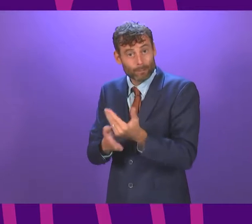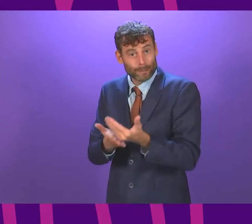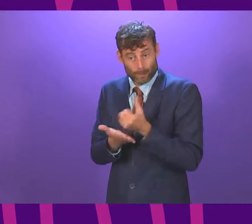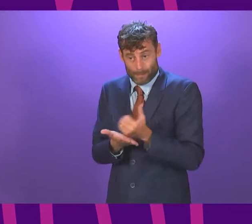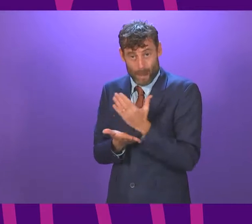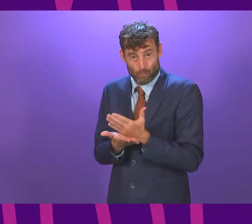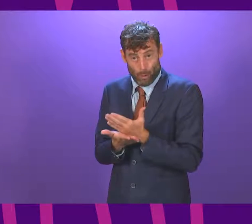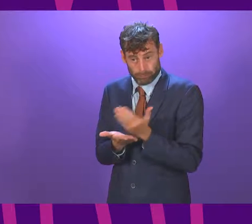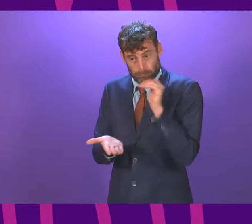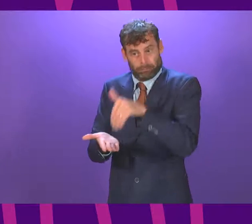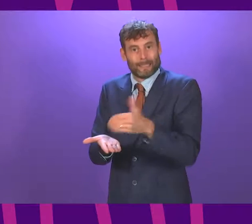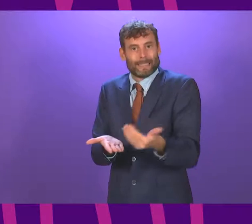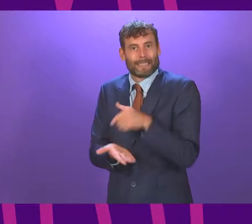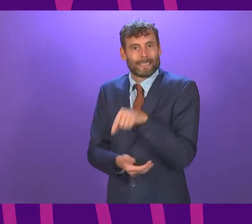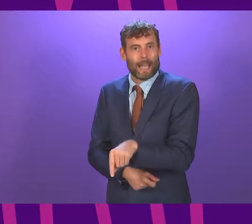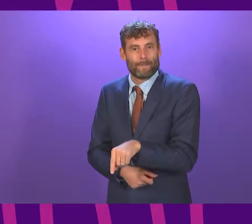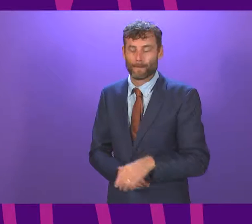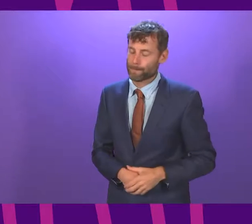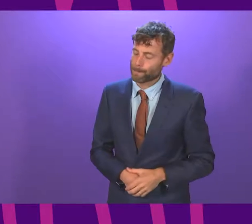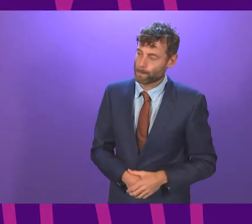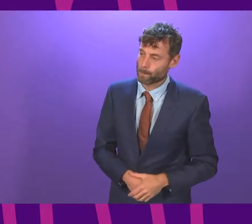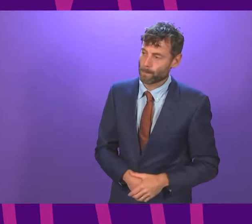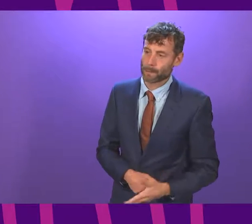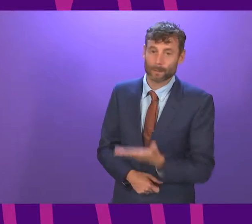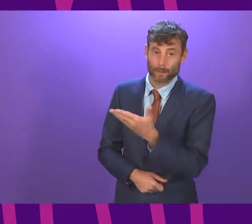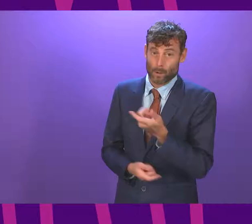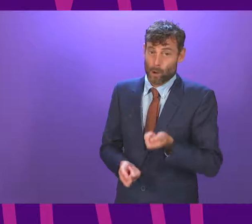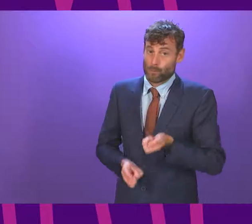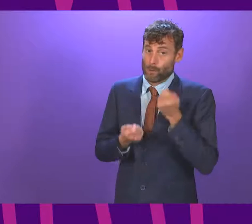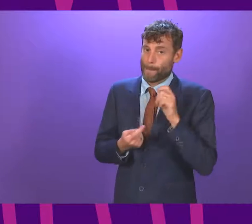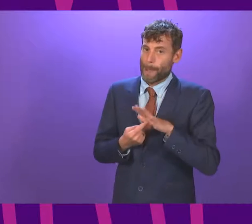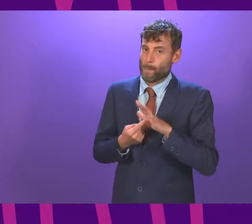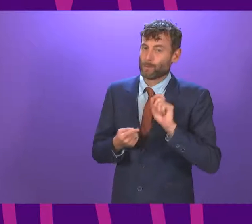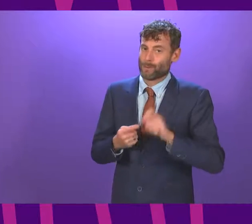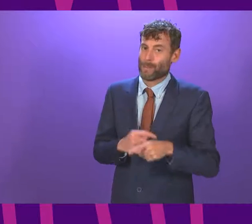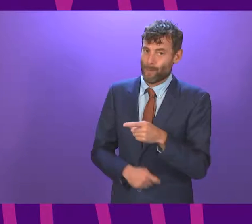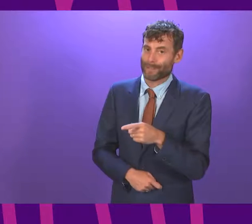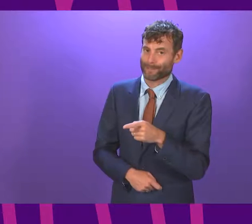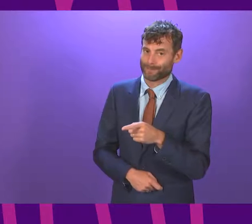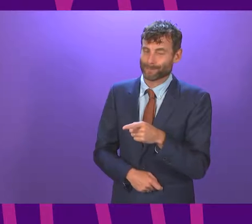Pauline McNeill raises an important point, and she might have added to her list the literally